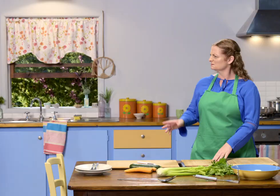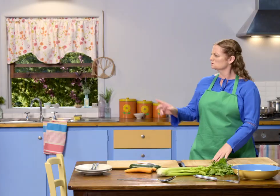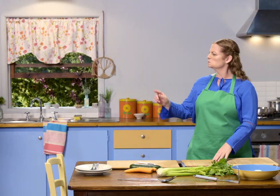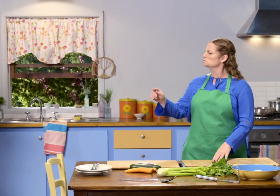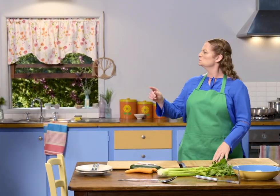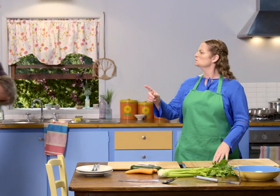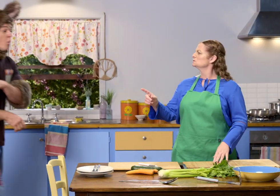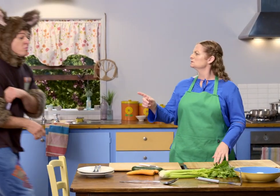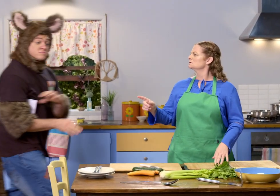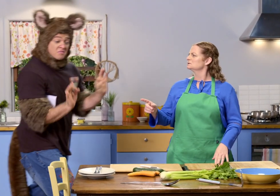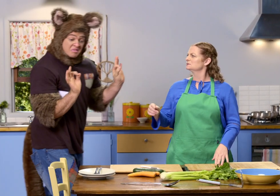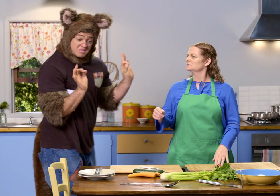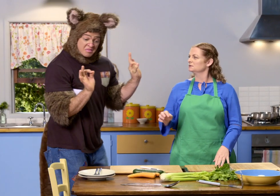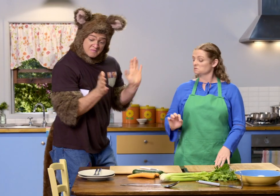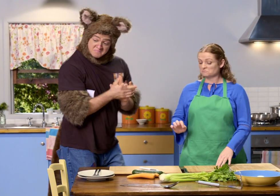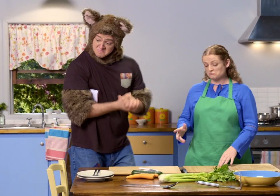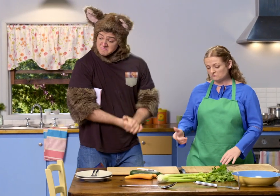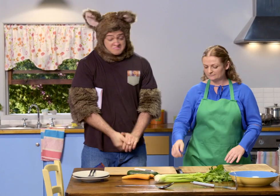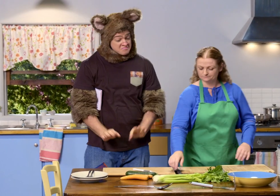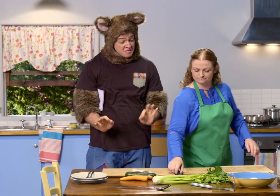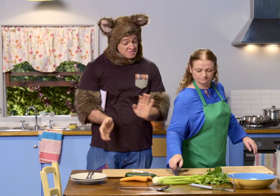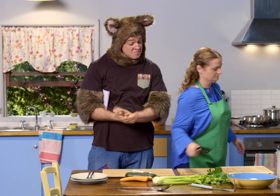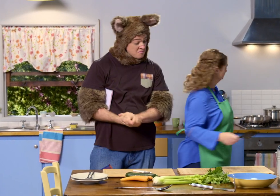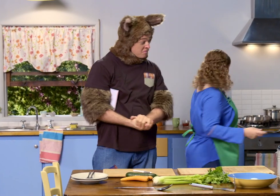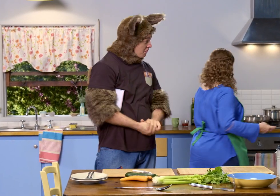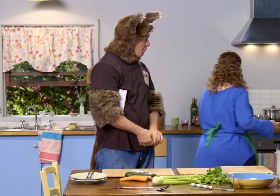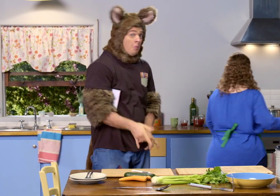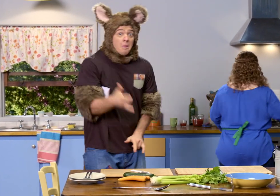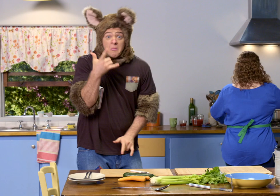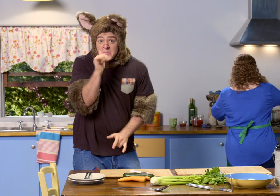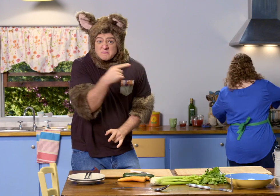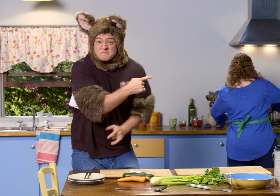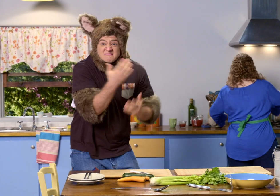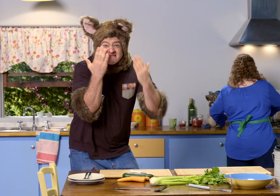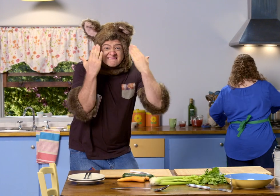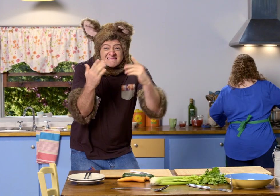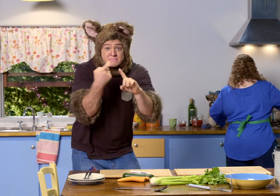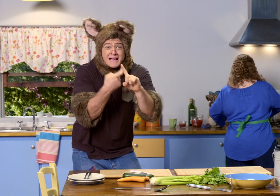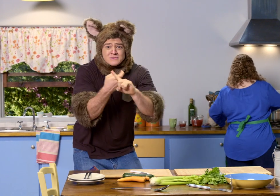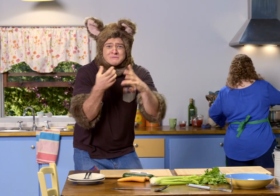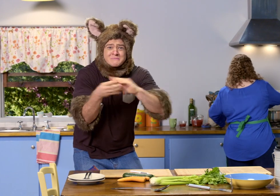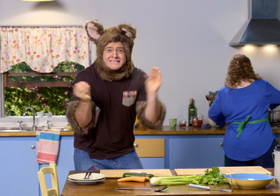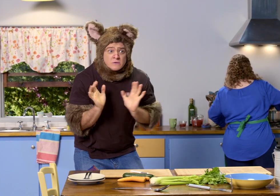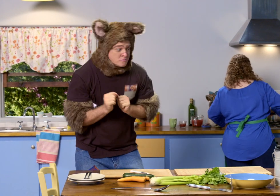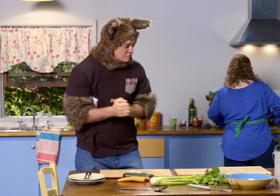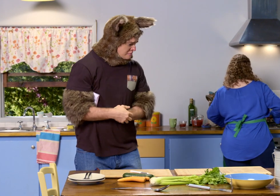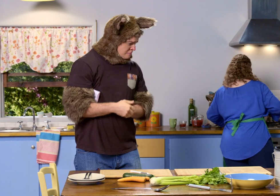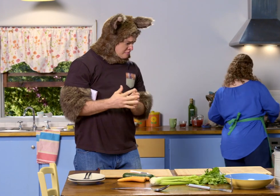What are you doing, Possum? Oh, nothing. Nothing. Sally still doesn't know the potatoes are missing.